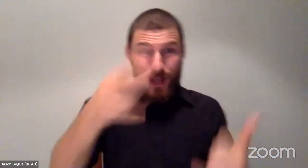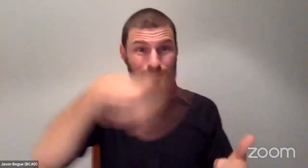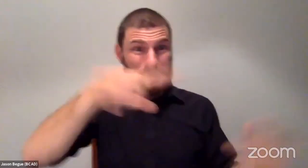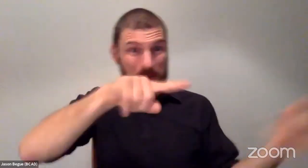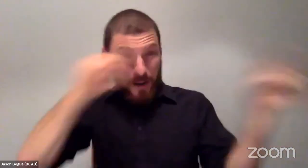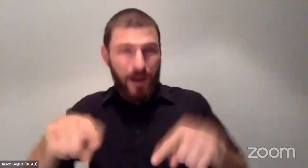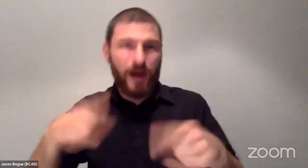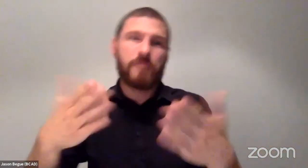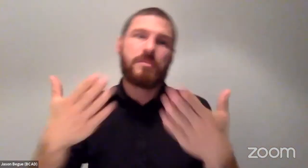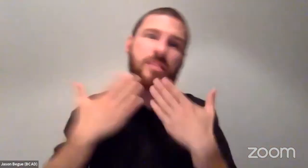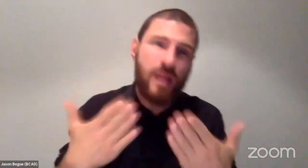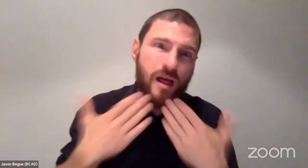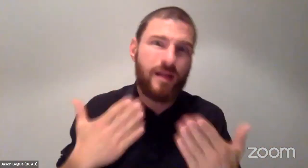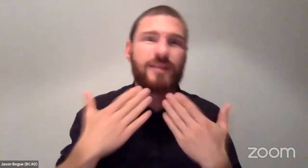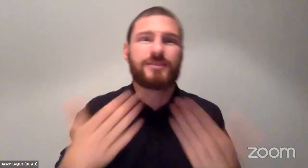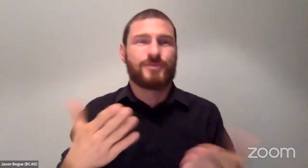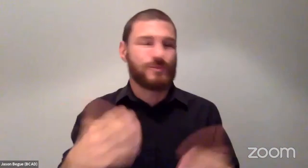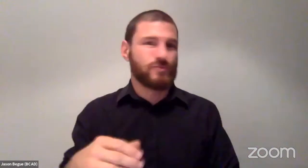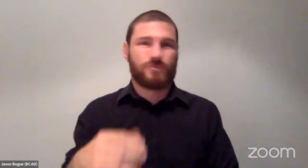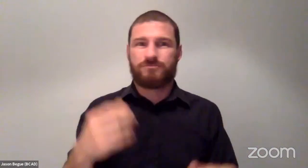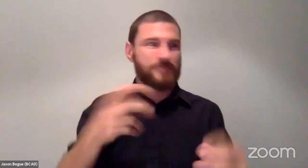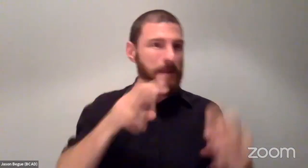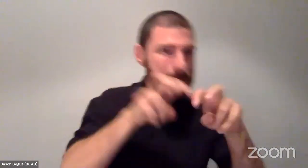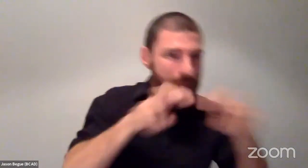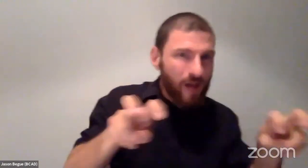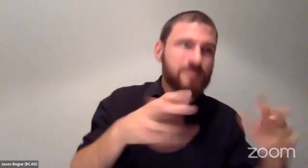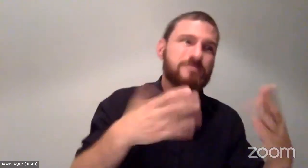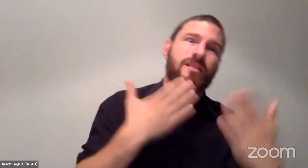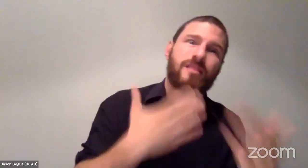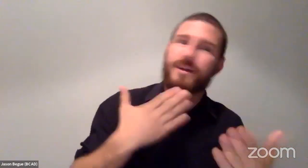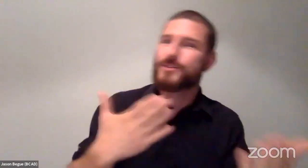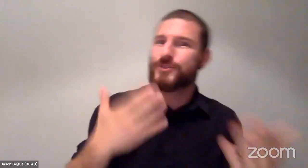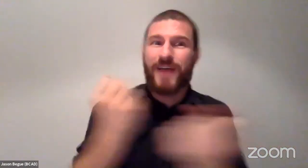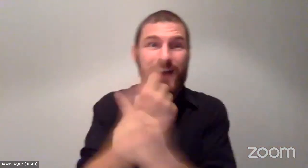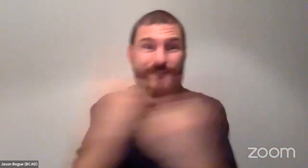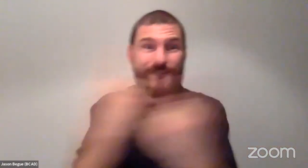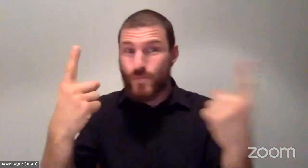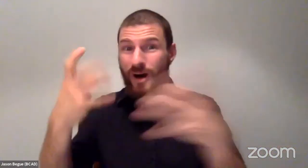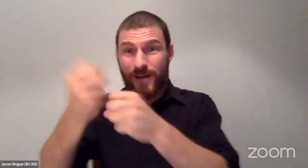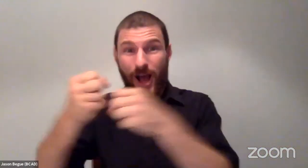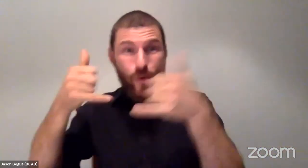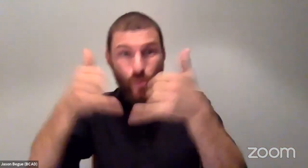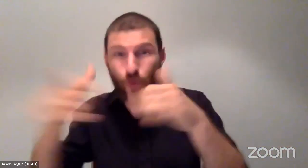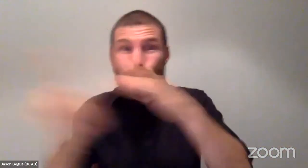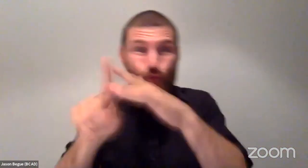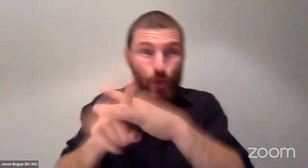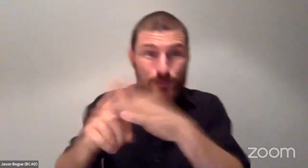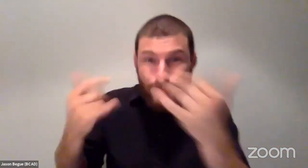learned last night and tonight. Thank you for the pandemic issues. Thank you for joining